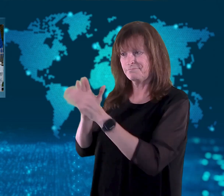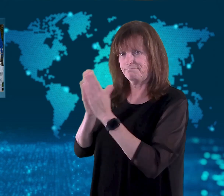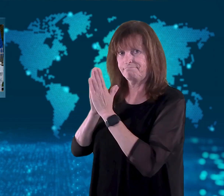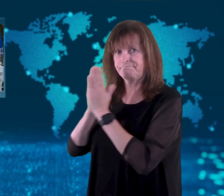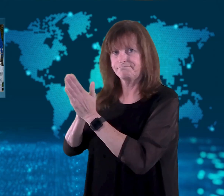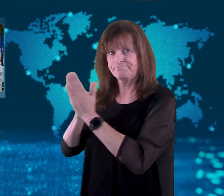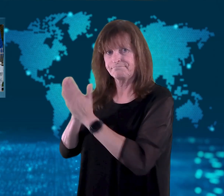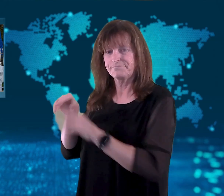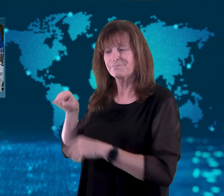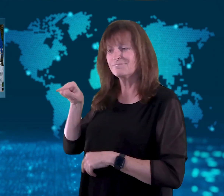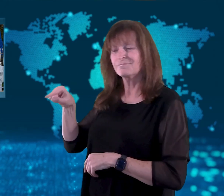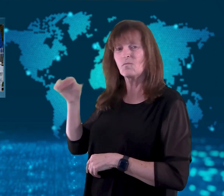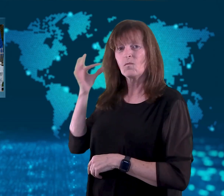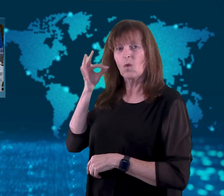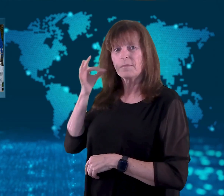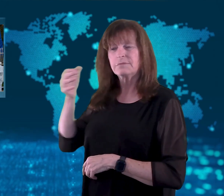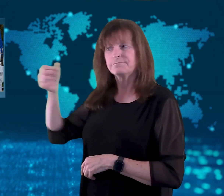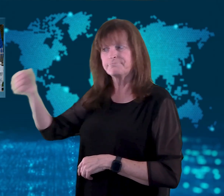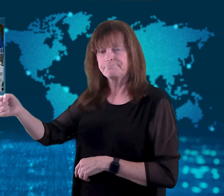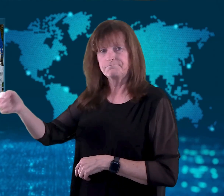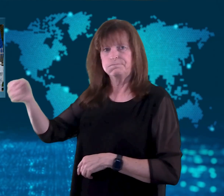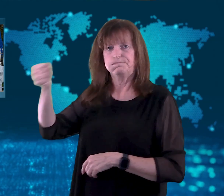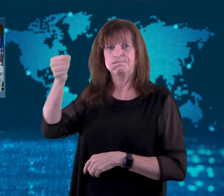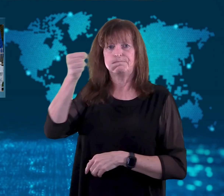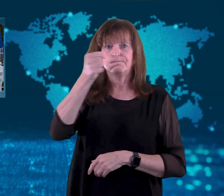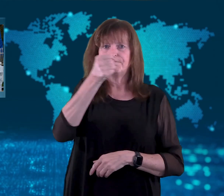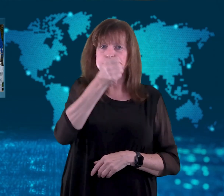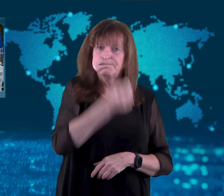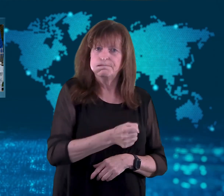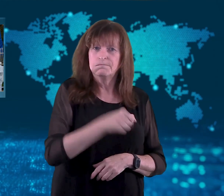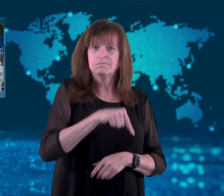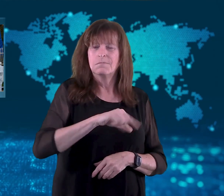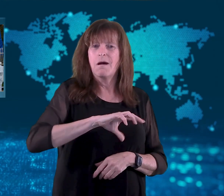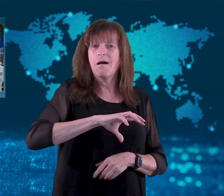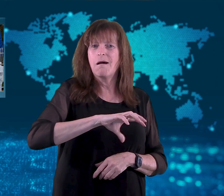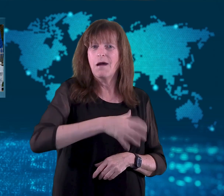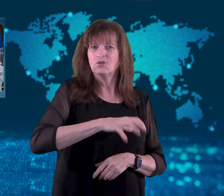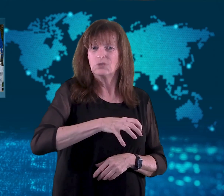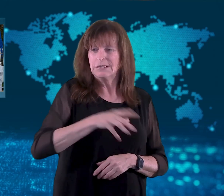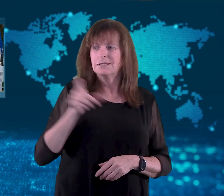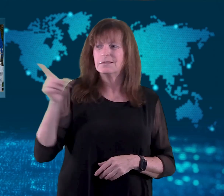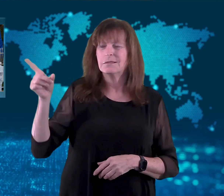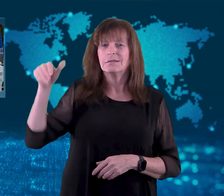New Zealand requested she extradited to the country